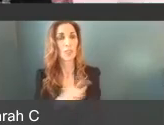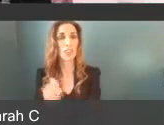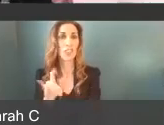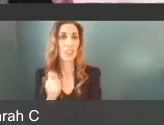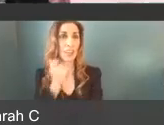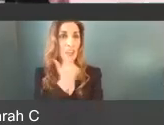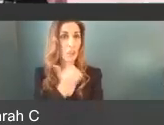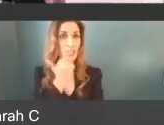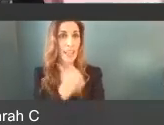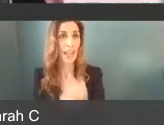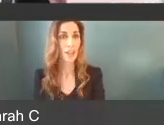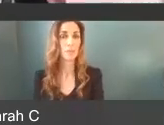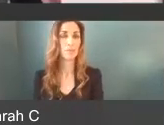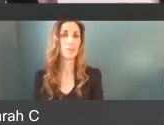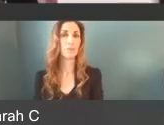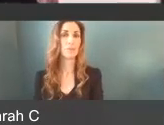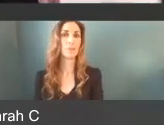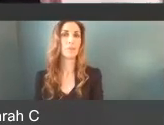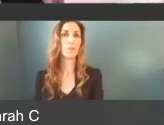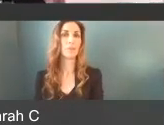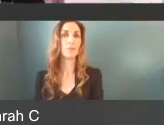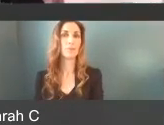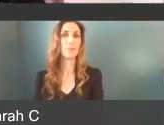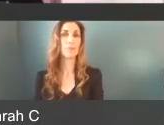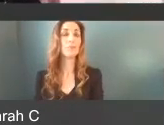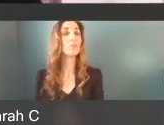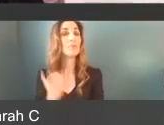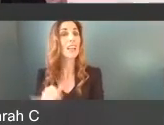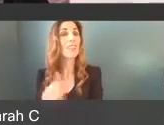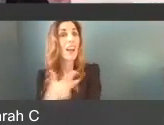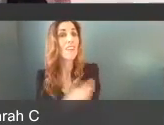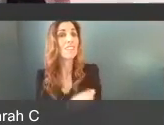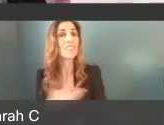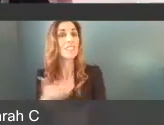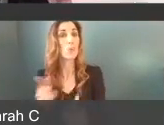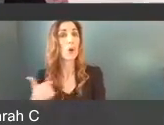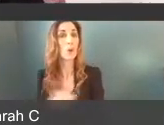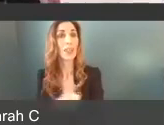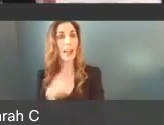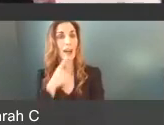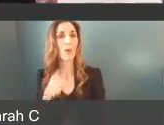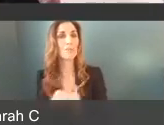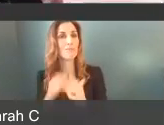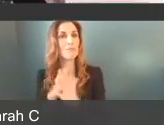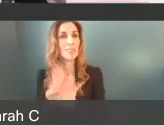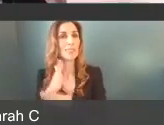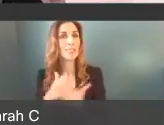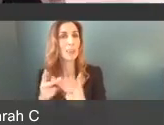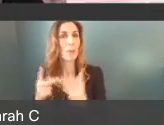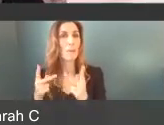and this vaccine will also allow us to stand up some sites, I mentioned one in Pottstown,